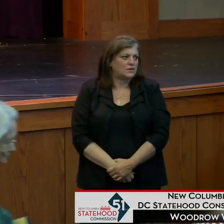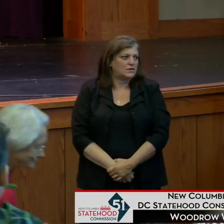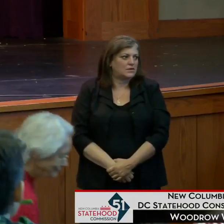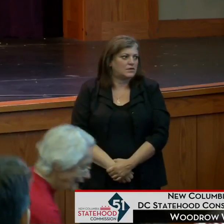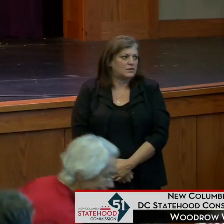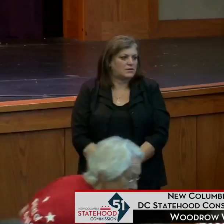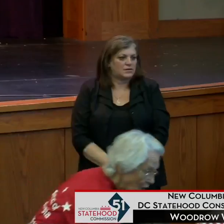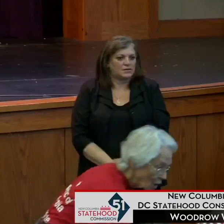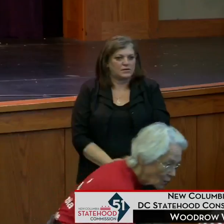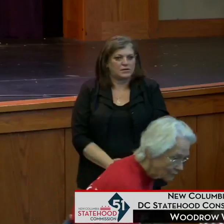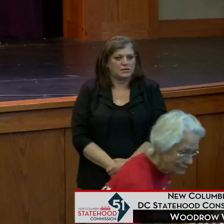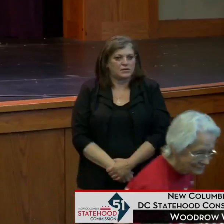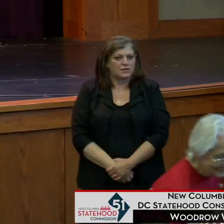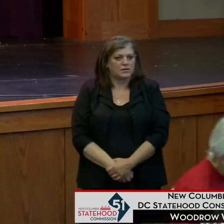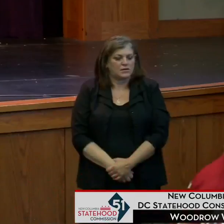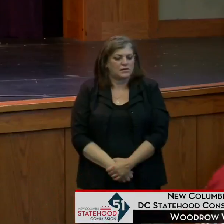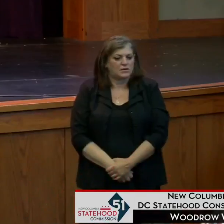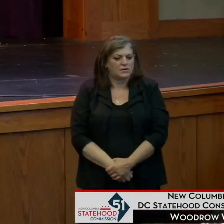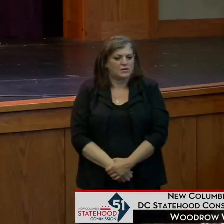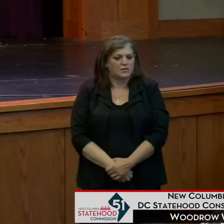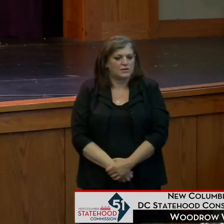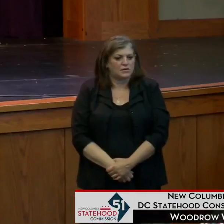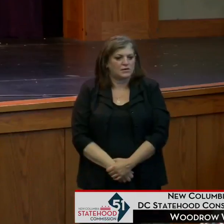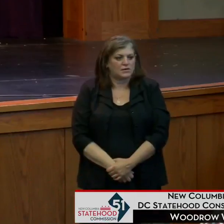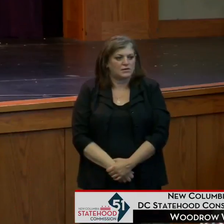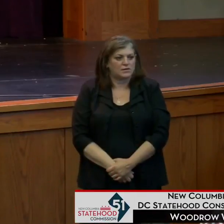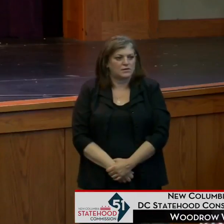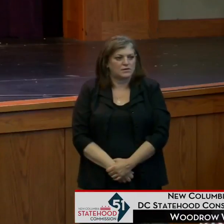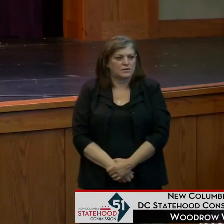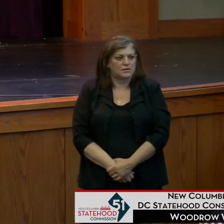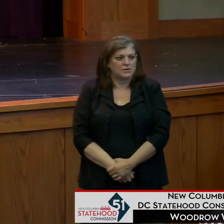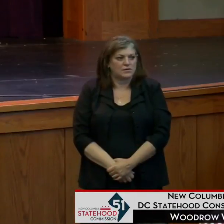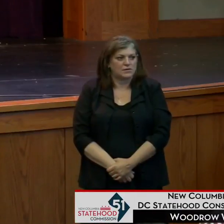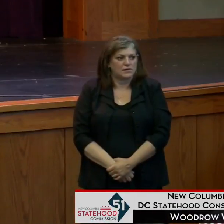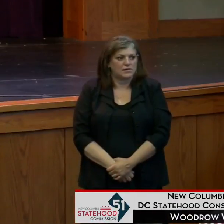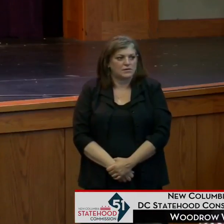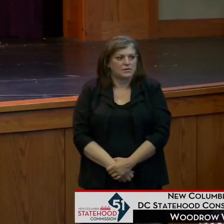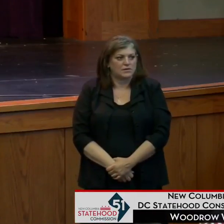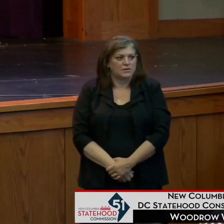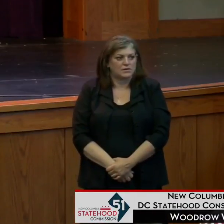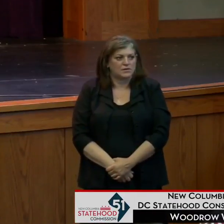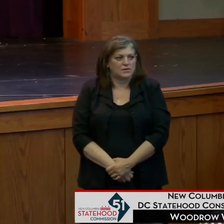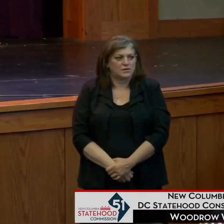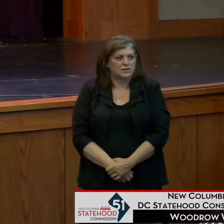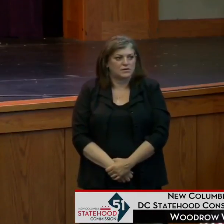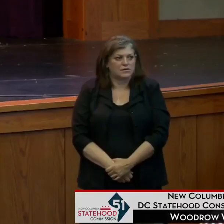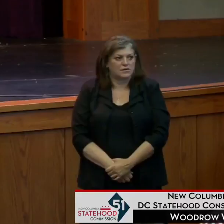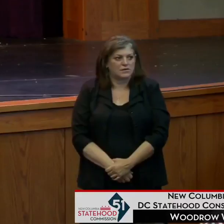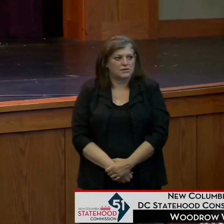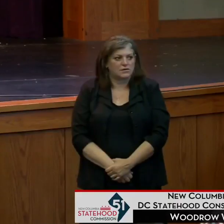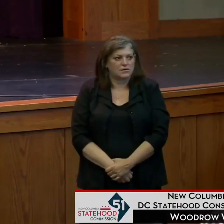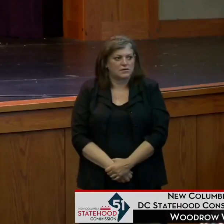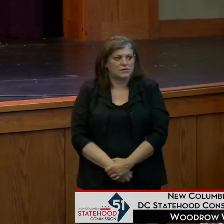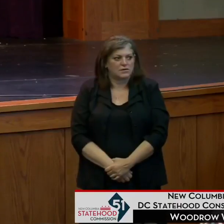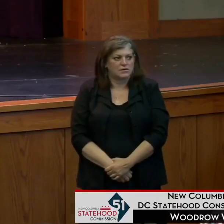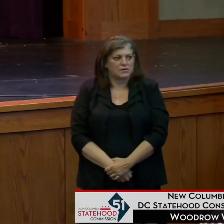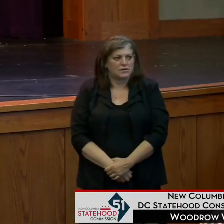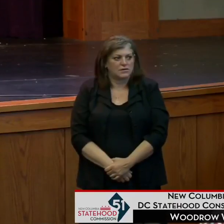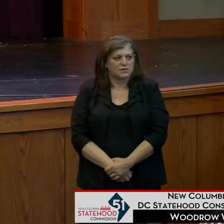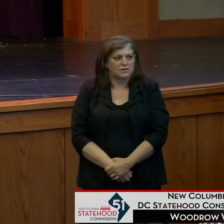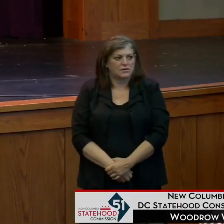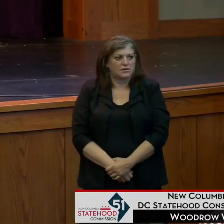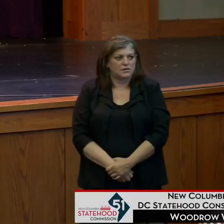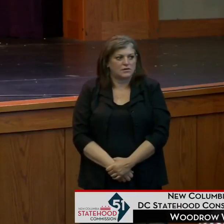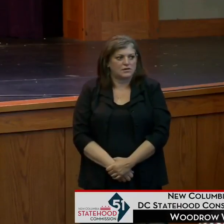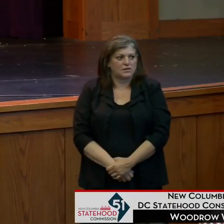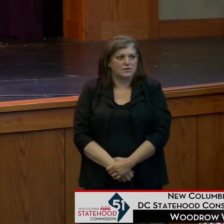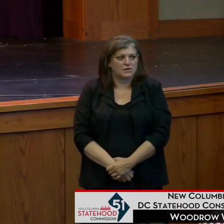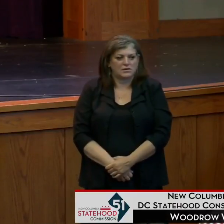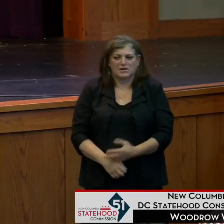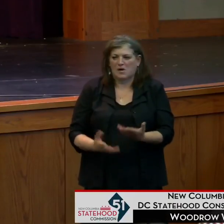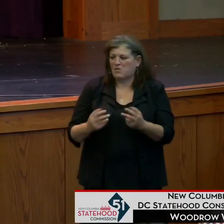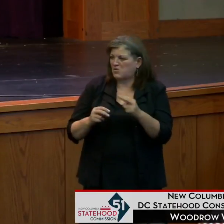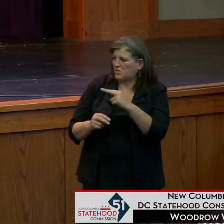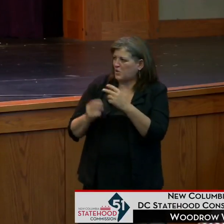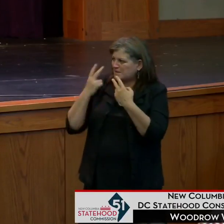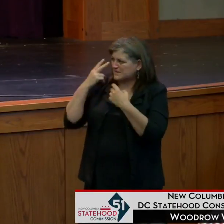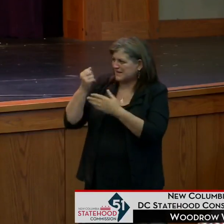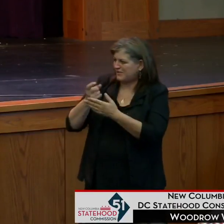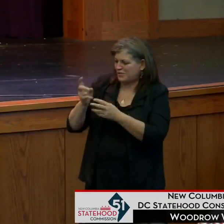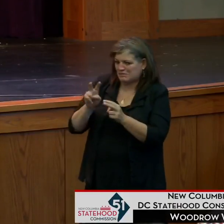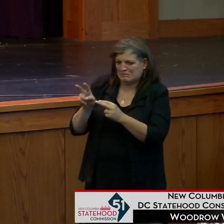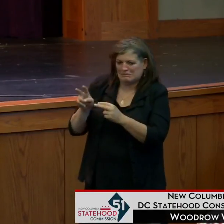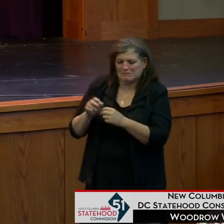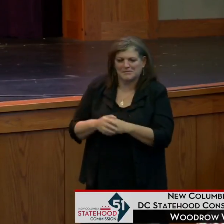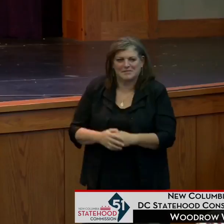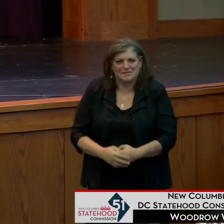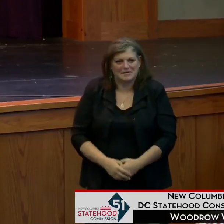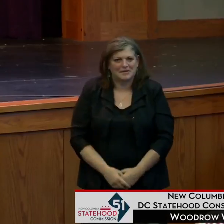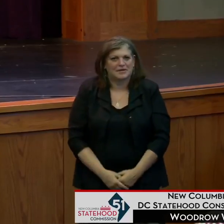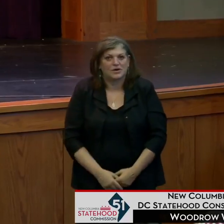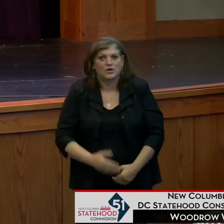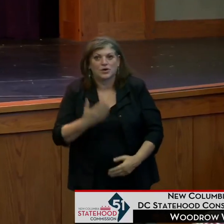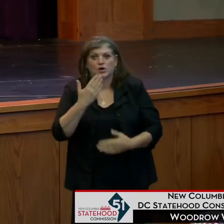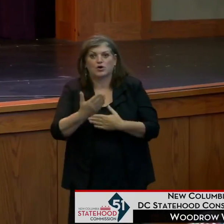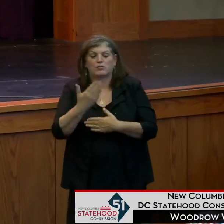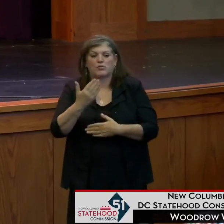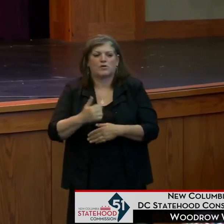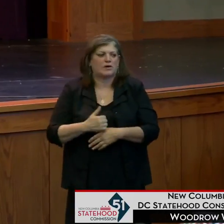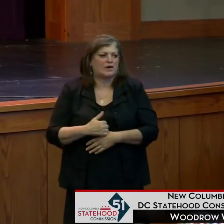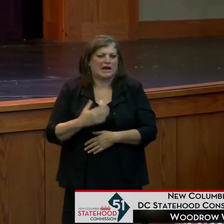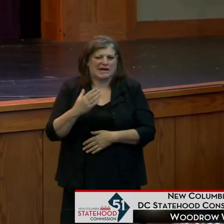GOOD MORNING, I GUESS IT IS STILL MORNING.